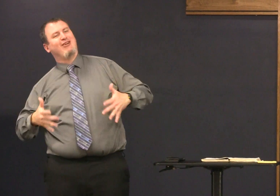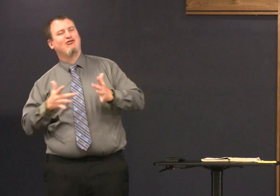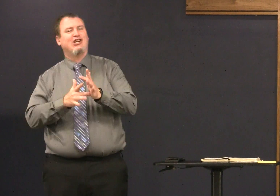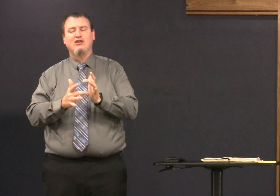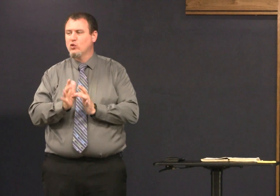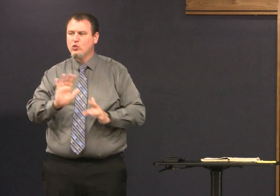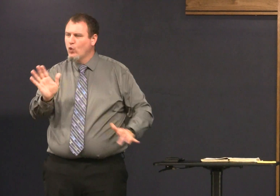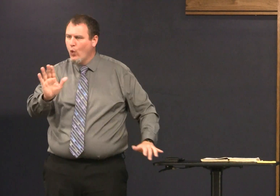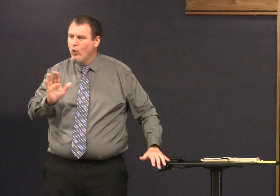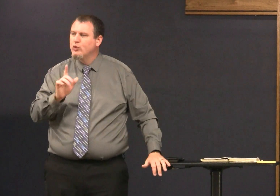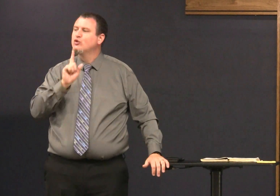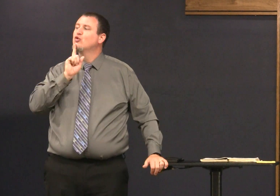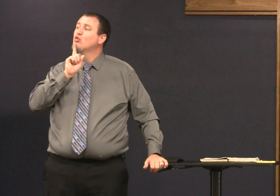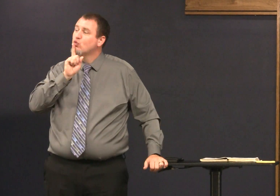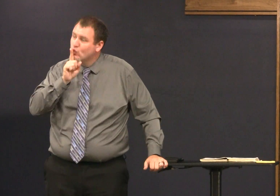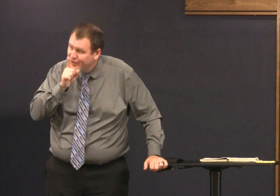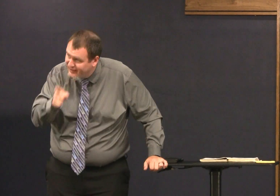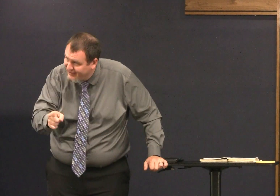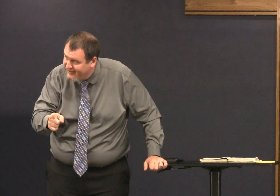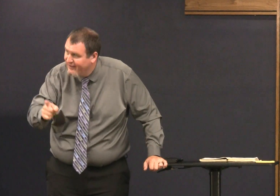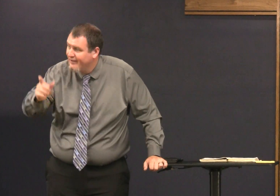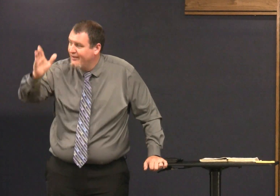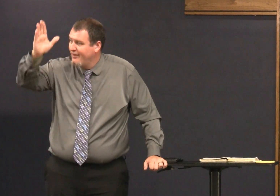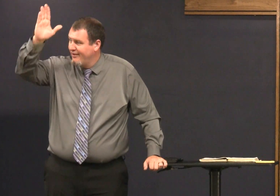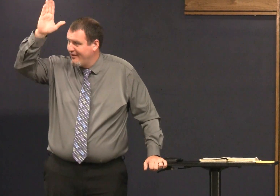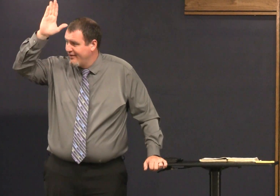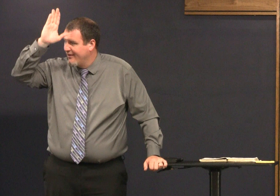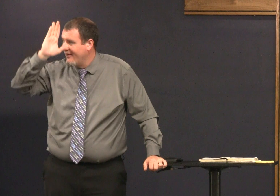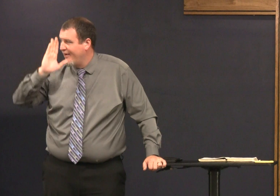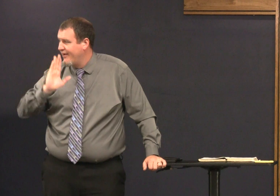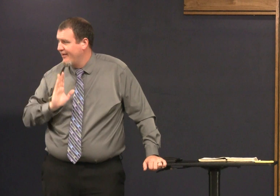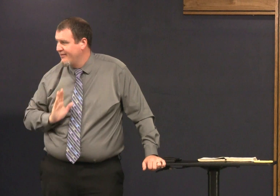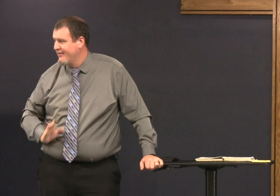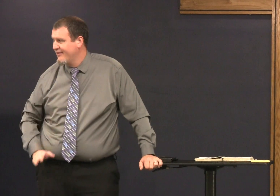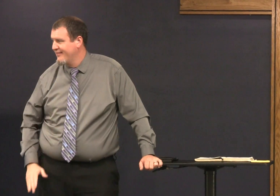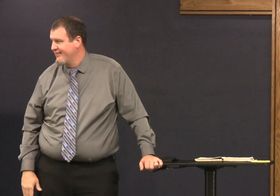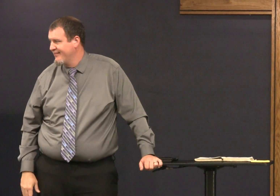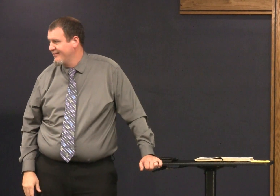he's not an actor in a in a drama no he is real he is truly God